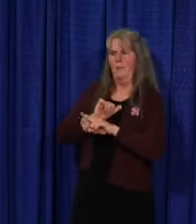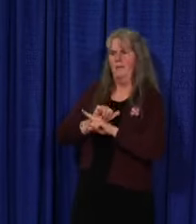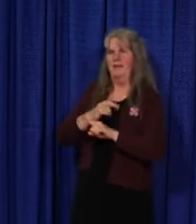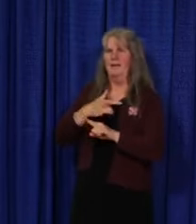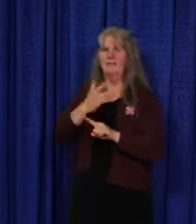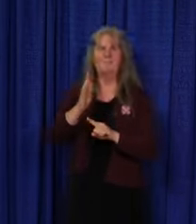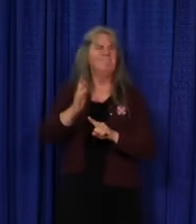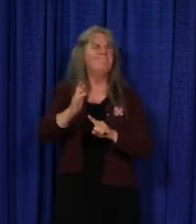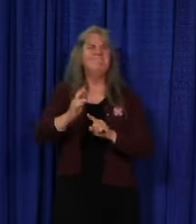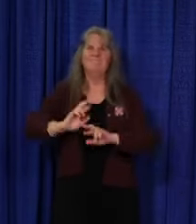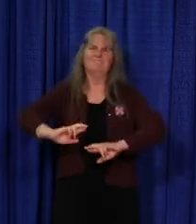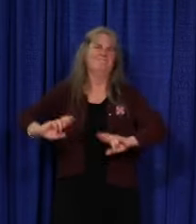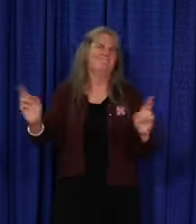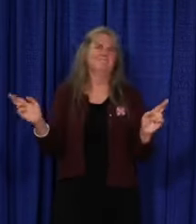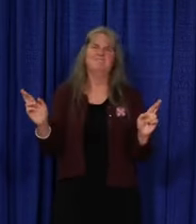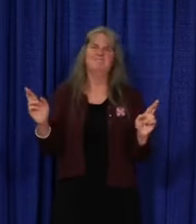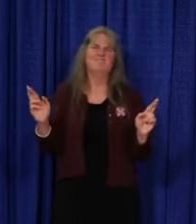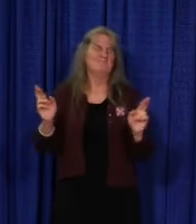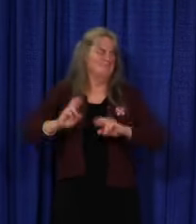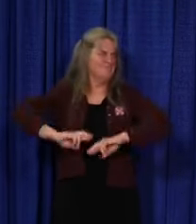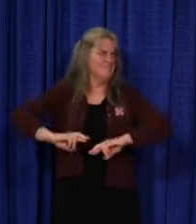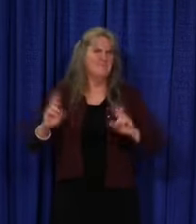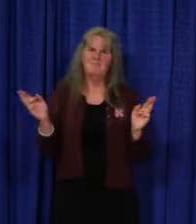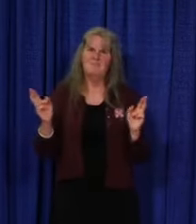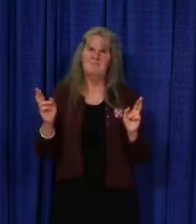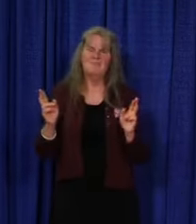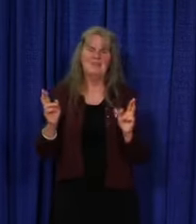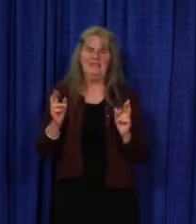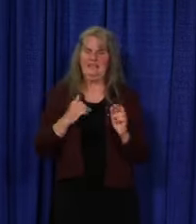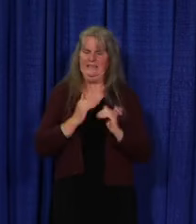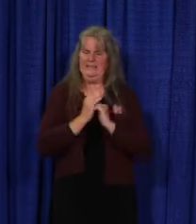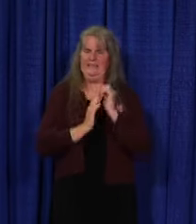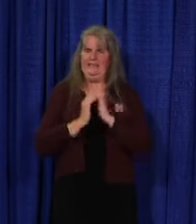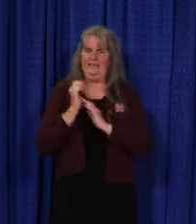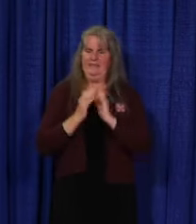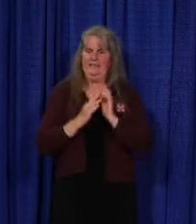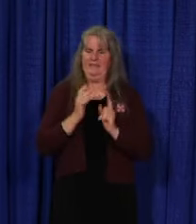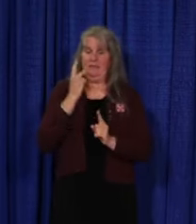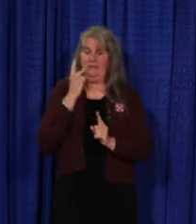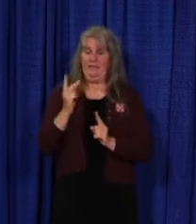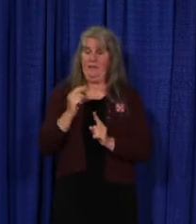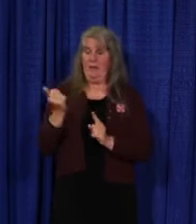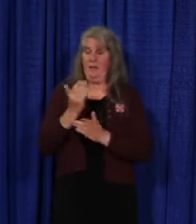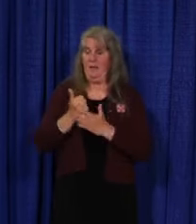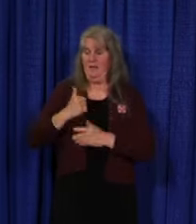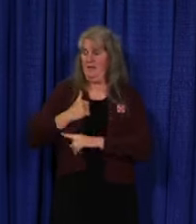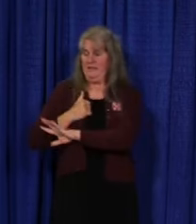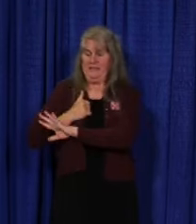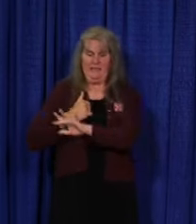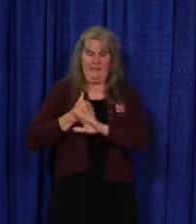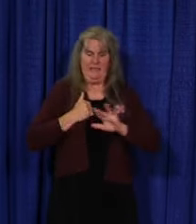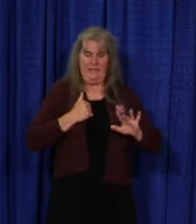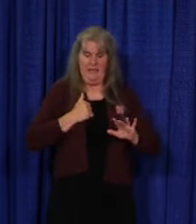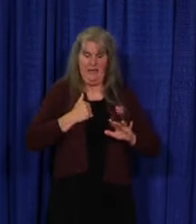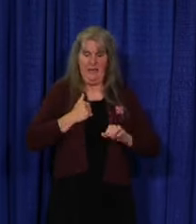not quite ready to do that. I'm not comfortable with the numbers I am seeing, nor with the level of risk that exists